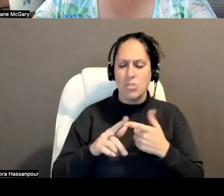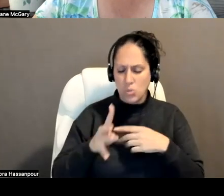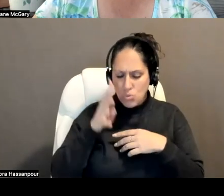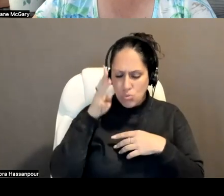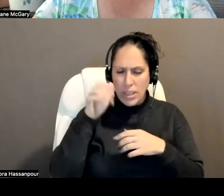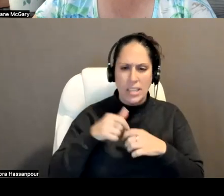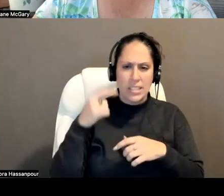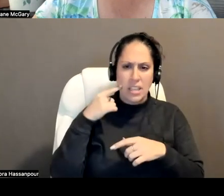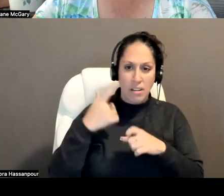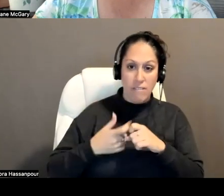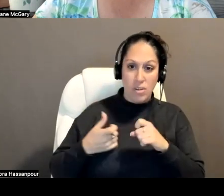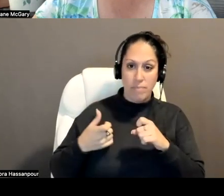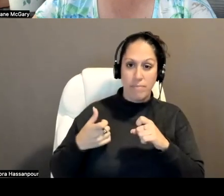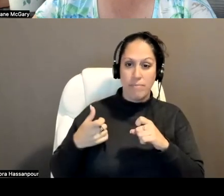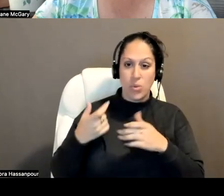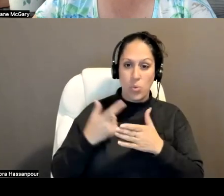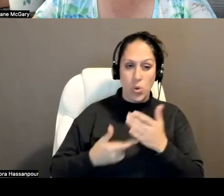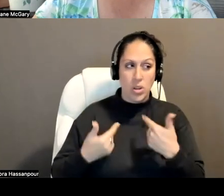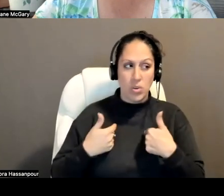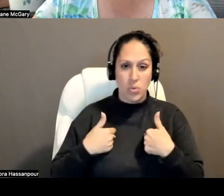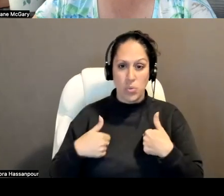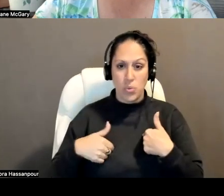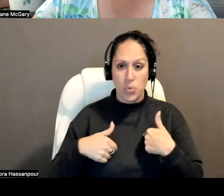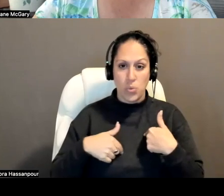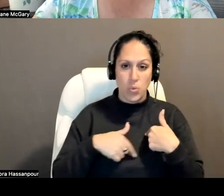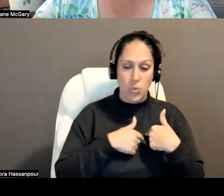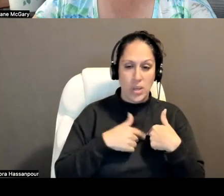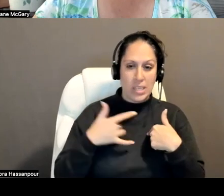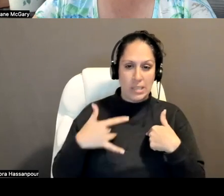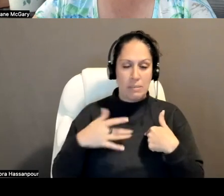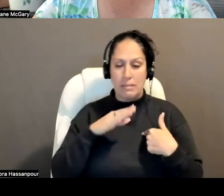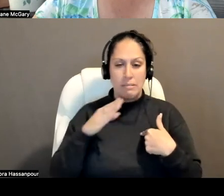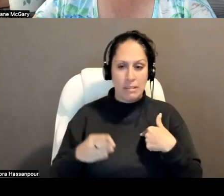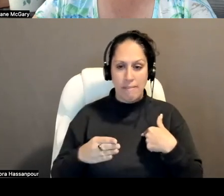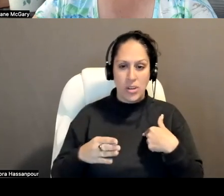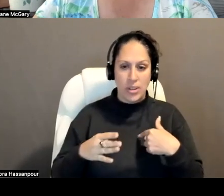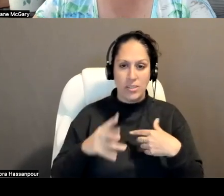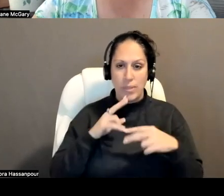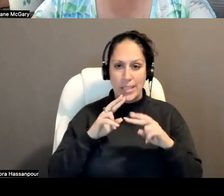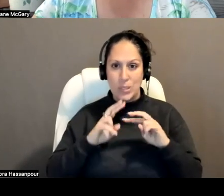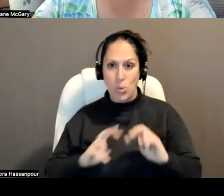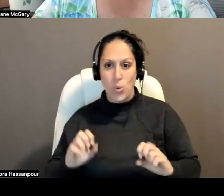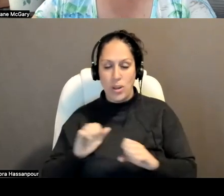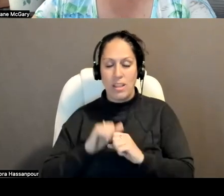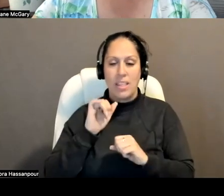sound from what we know, like usually never really explore in the, in the "uncharted